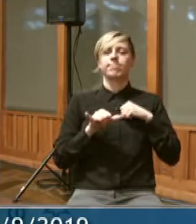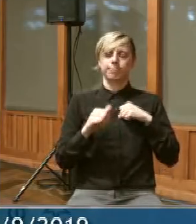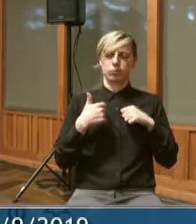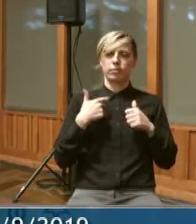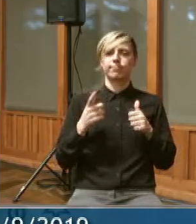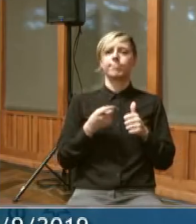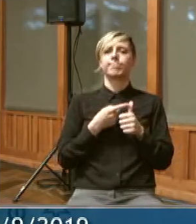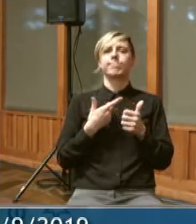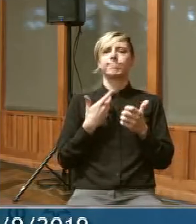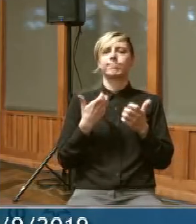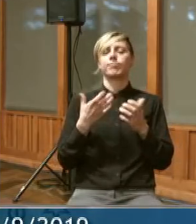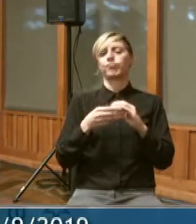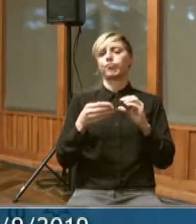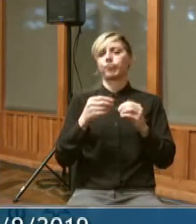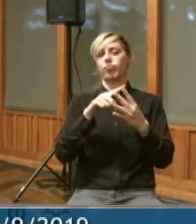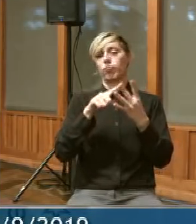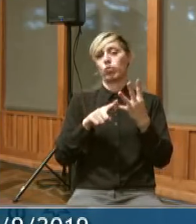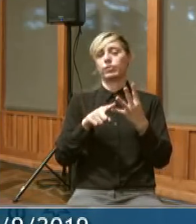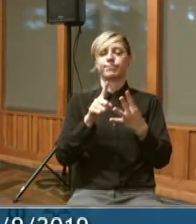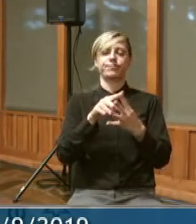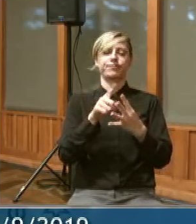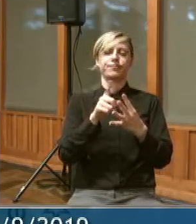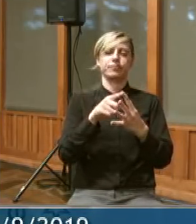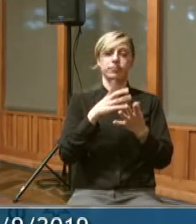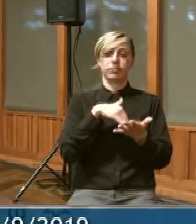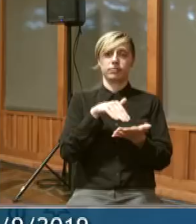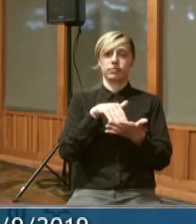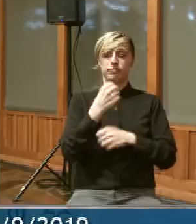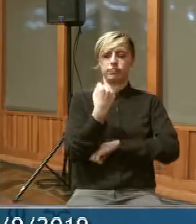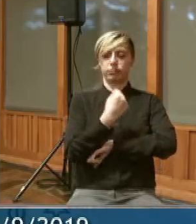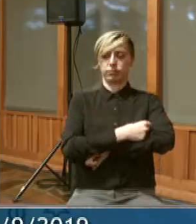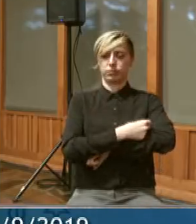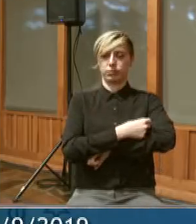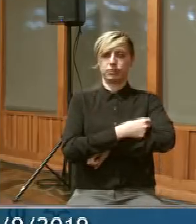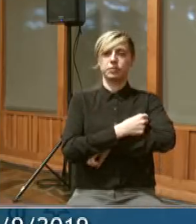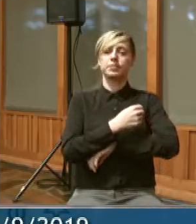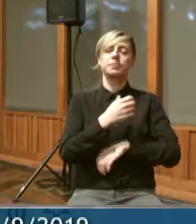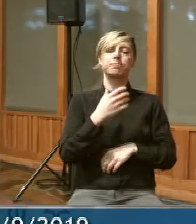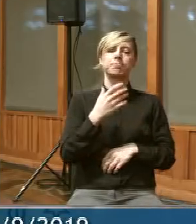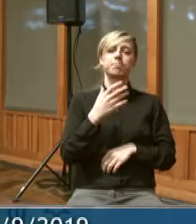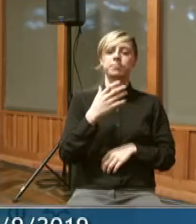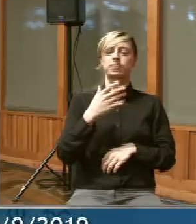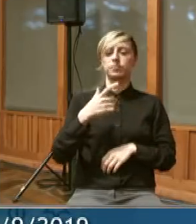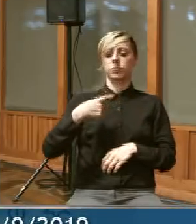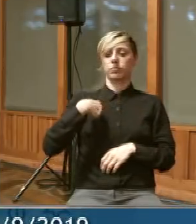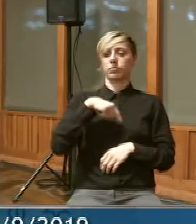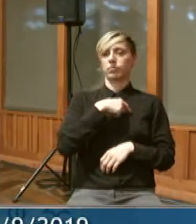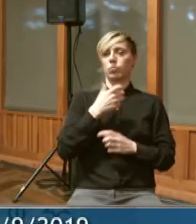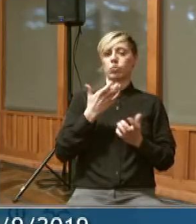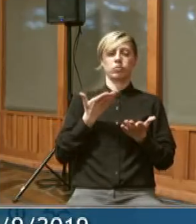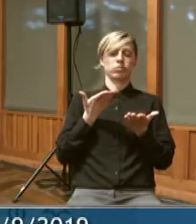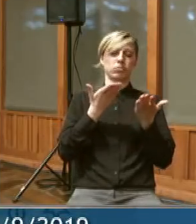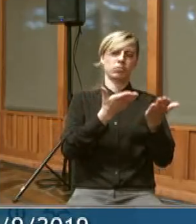THE PROPOSED BUDGET INCLUDES CLOSURE OF SELLWOOD COMMUNITY CENTER. THIS EVENING I WOULD LIKE TO MAKE FOUR POINTS. FIRST IF THE CENTER IS CLOSING